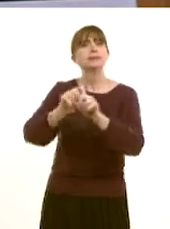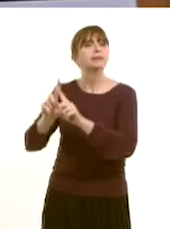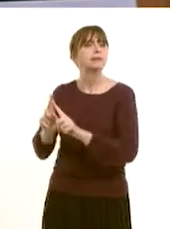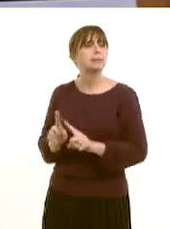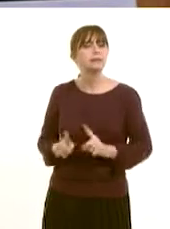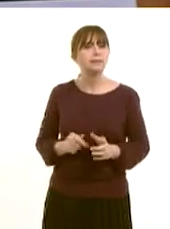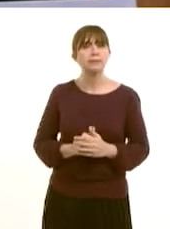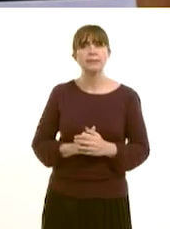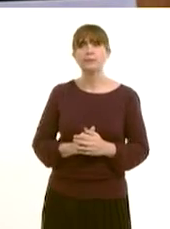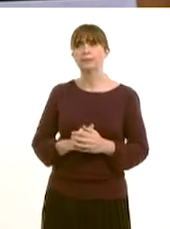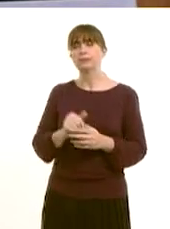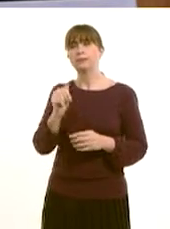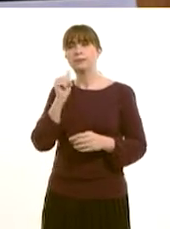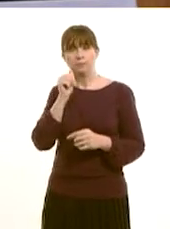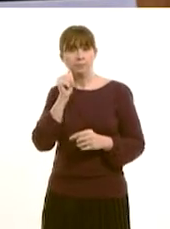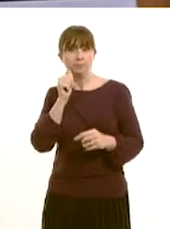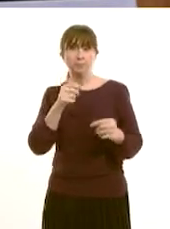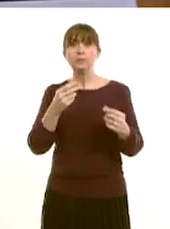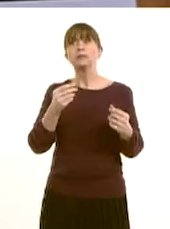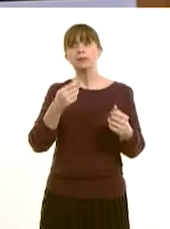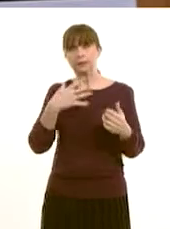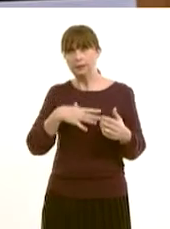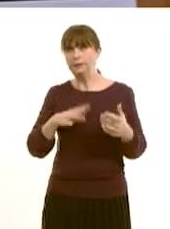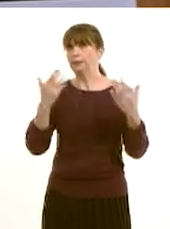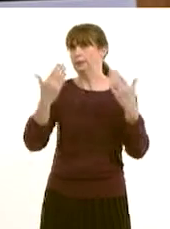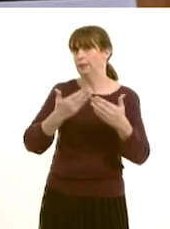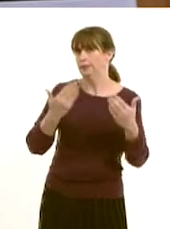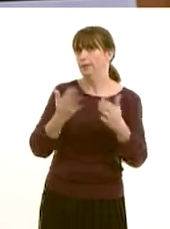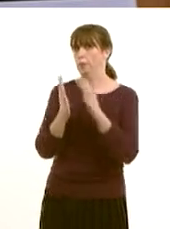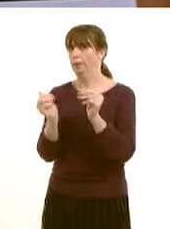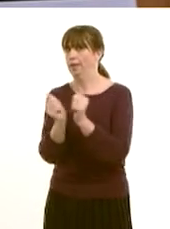being able to access GPs at evenings and at weekends, but there is a challenge there for